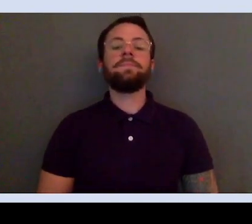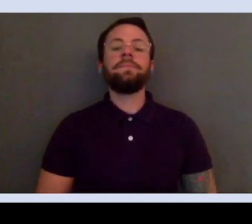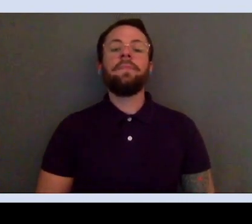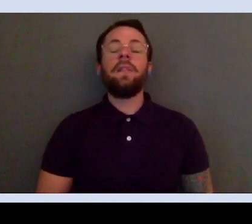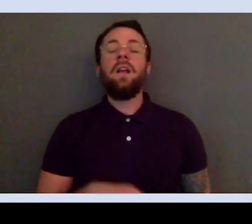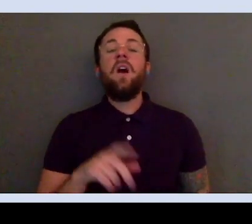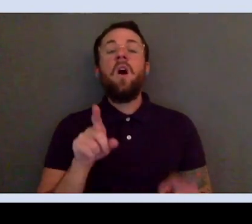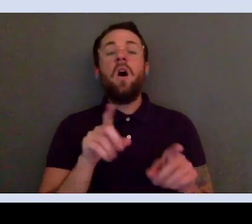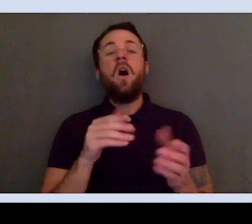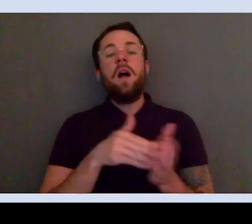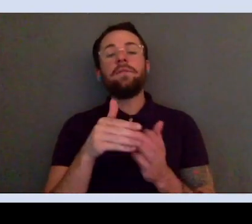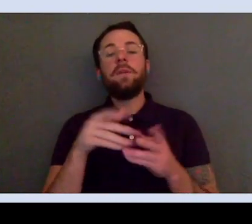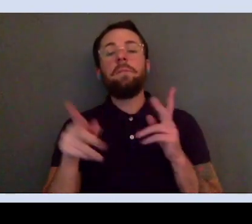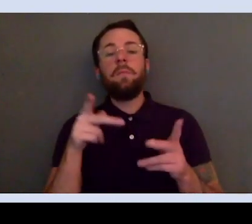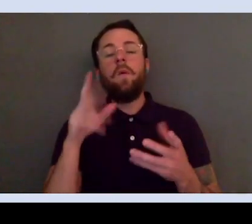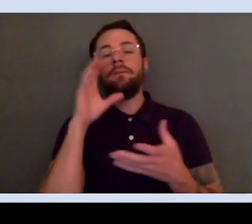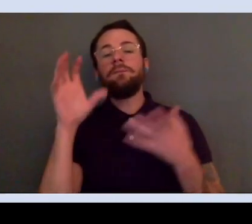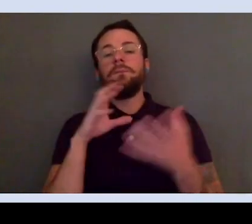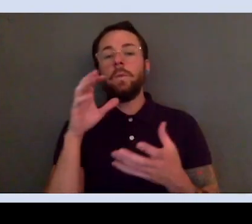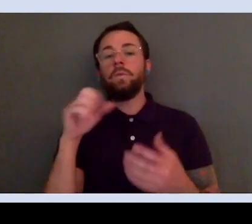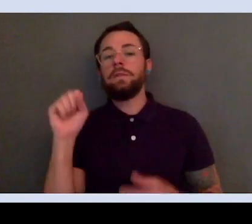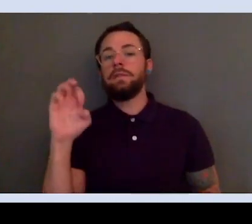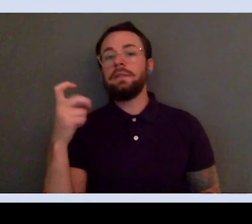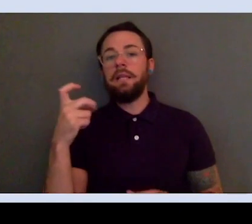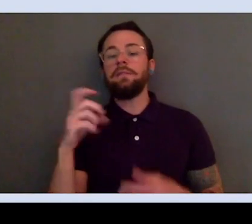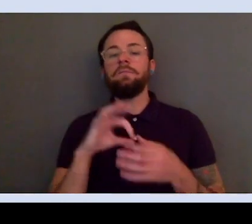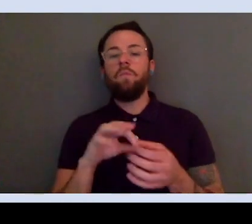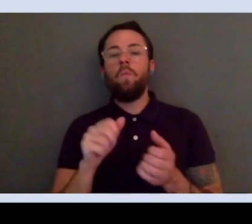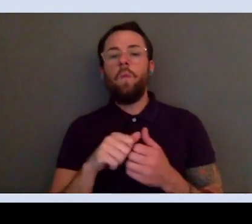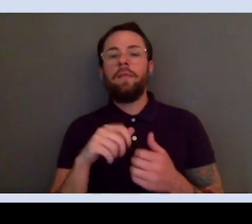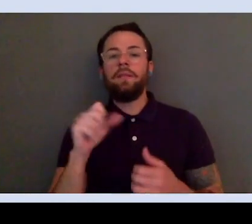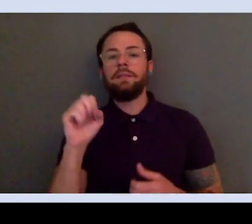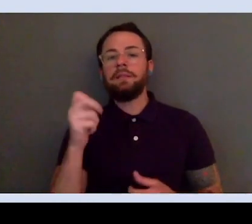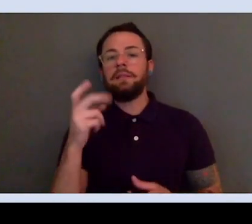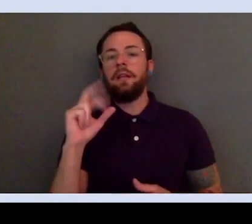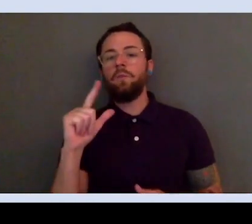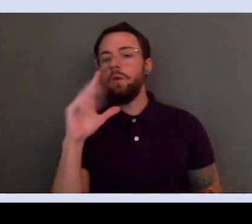sure so they run a DNA test to find out what sex that person is.